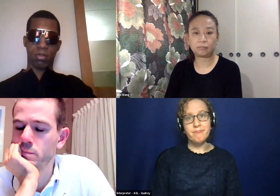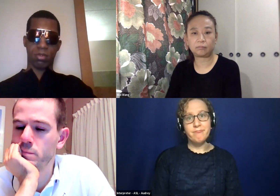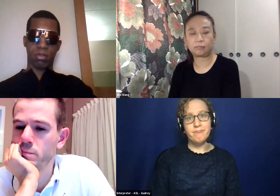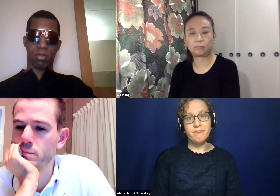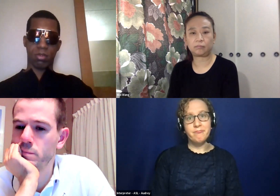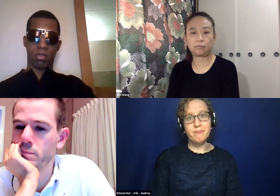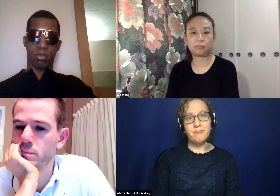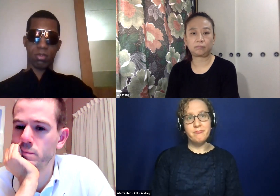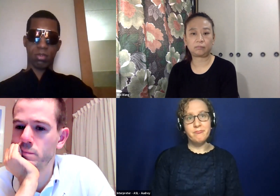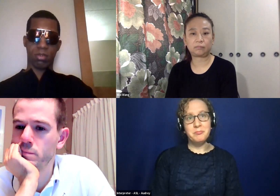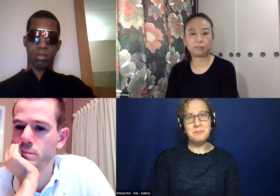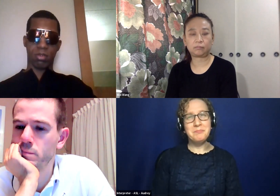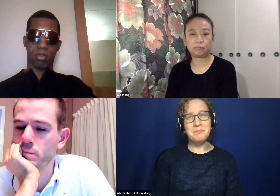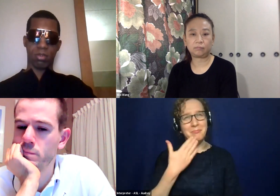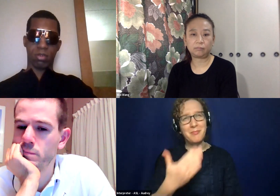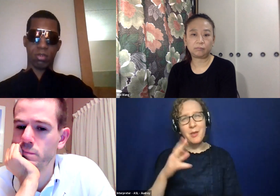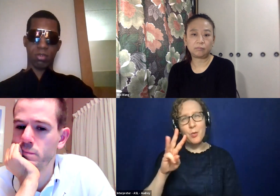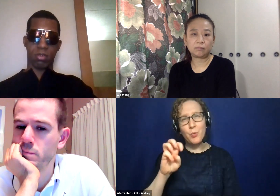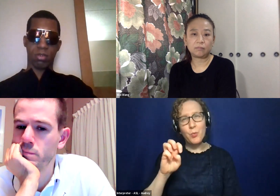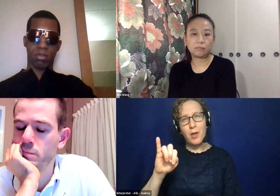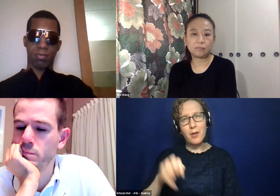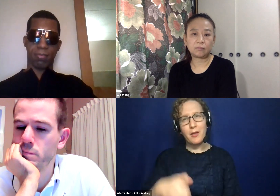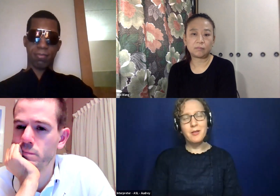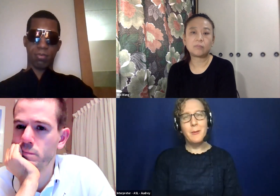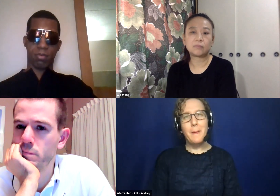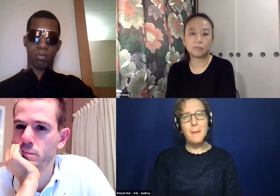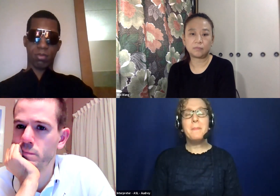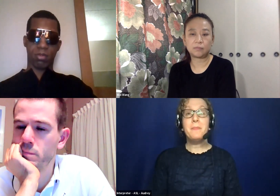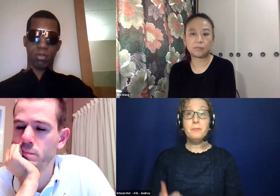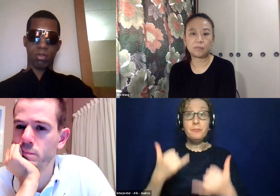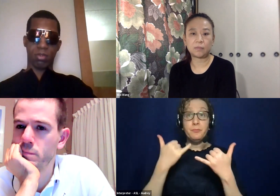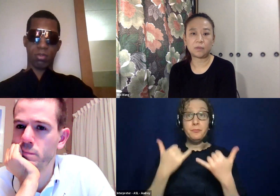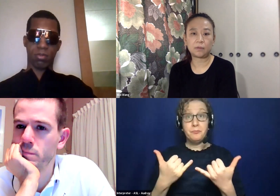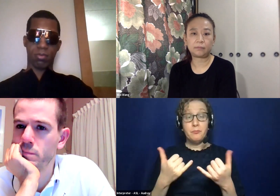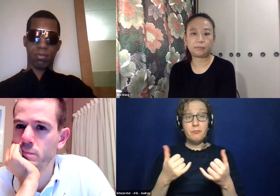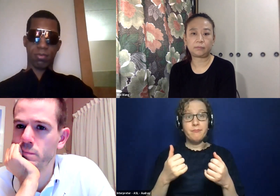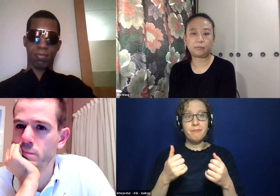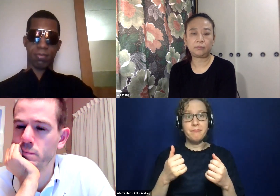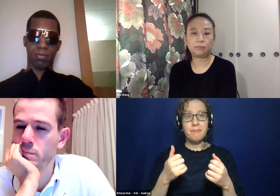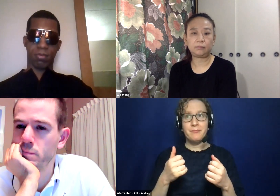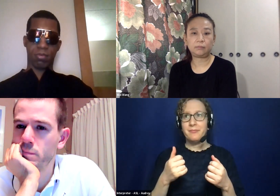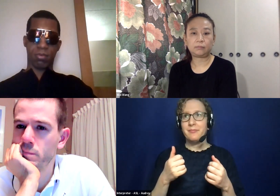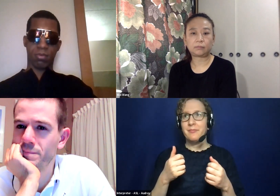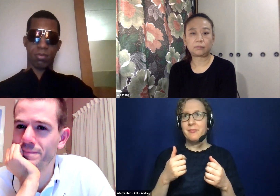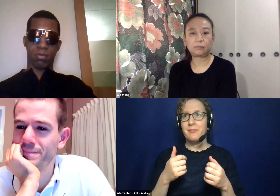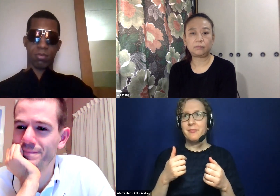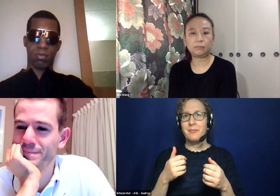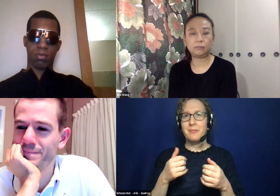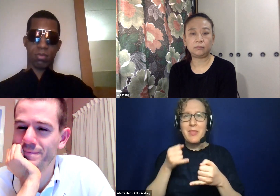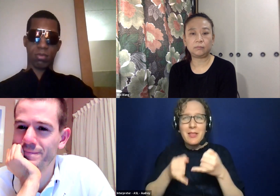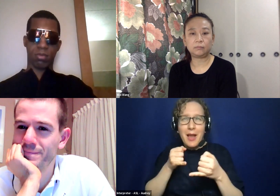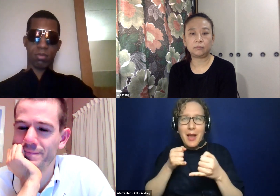Thank you, Wei. Now, we're kind of getting into the last home stretch of